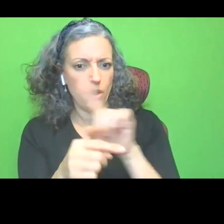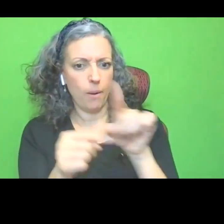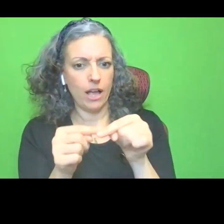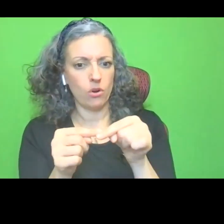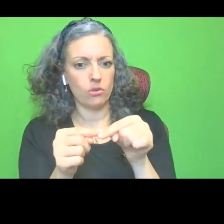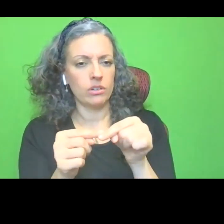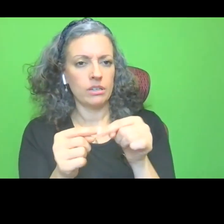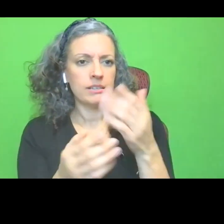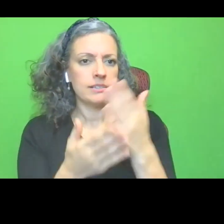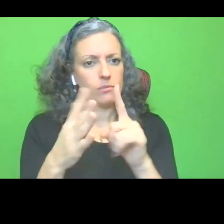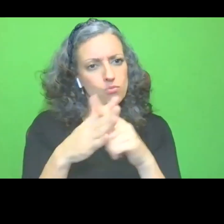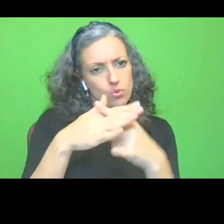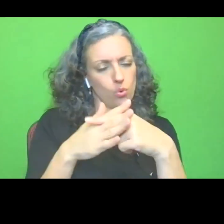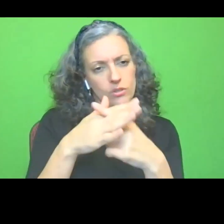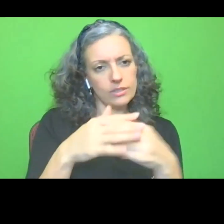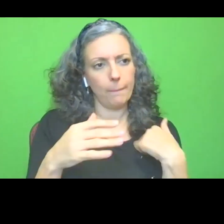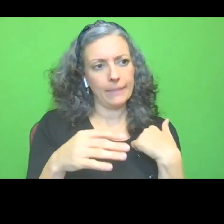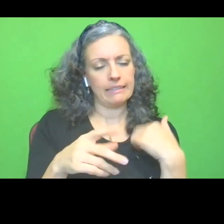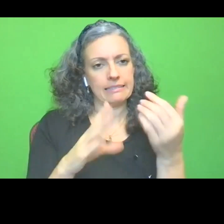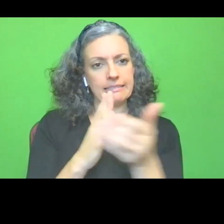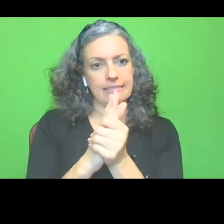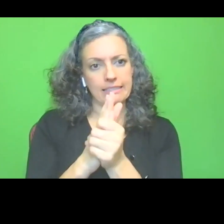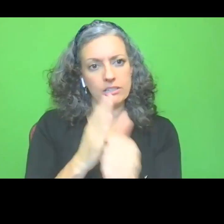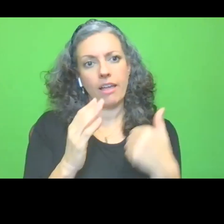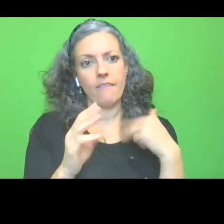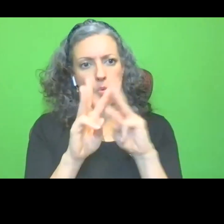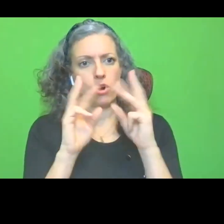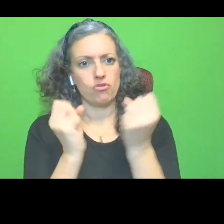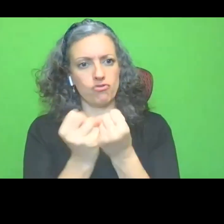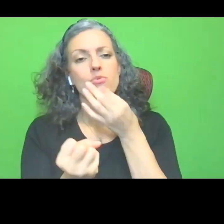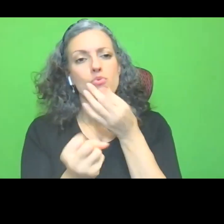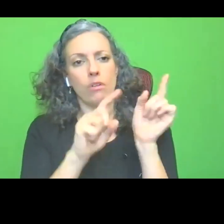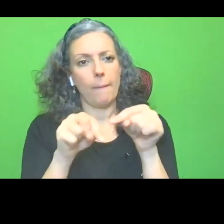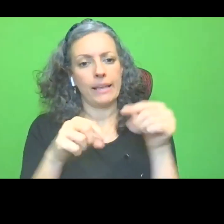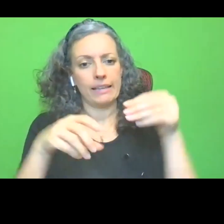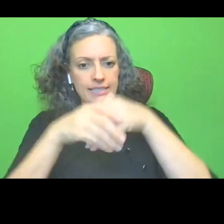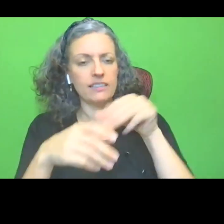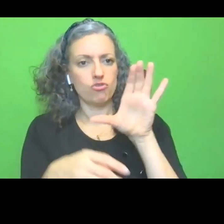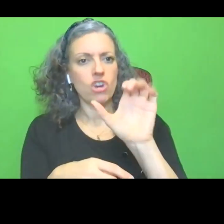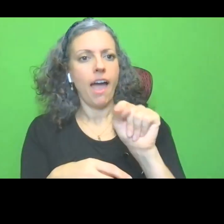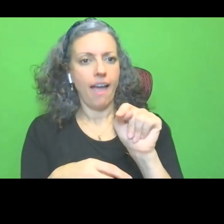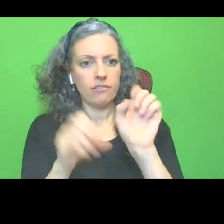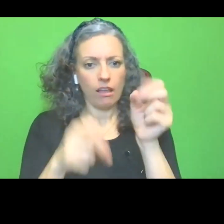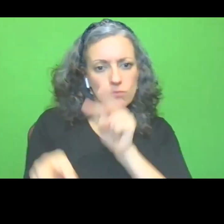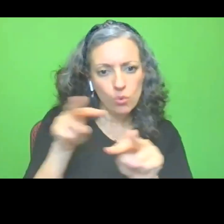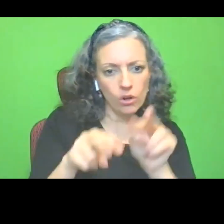tools and techniques that I alluded to, we have a workshop coming up on that and I just dropped it in the chat and feel free to take a look at that information.